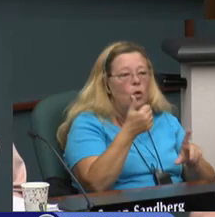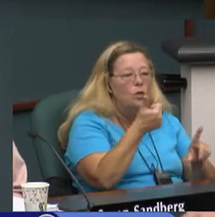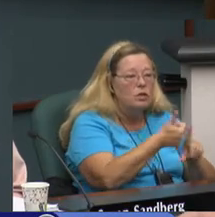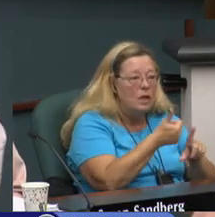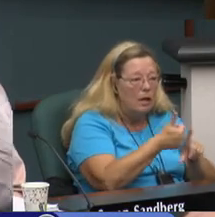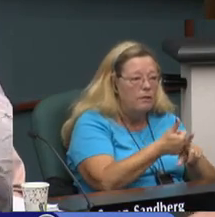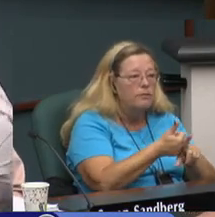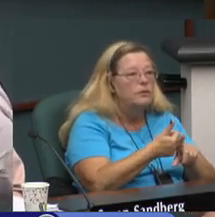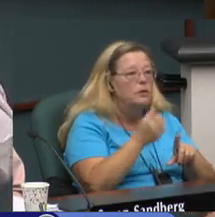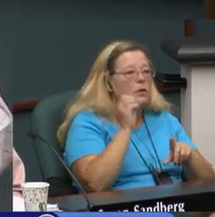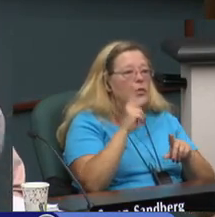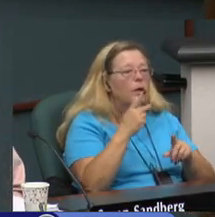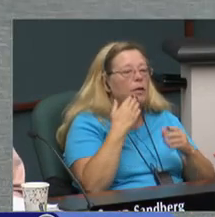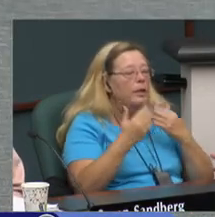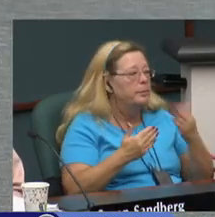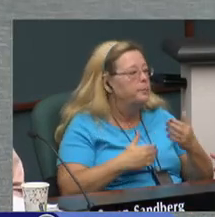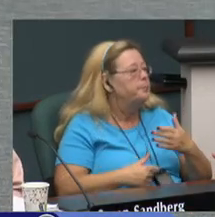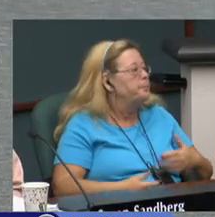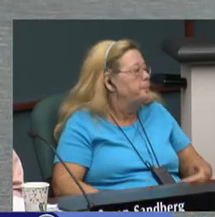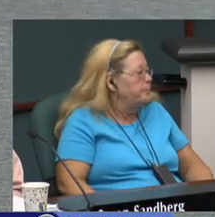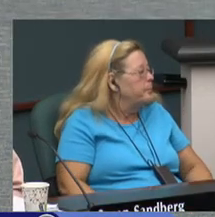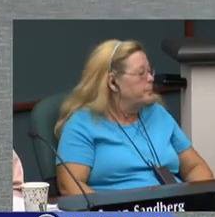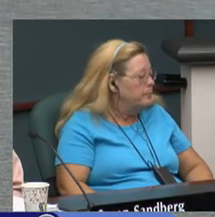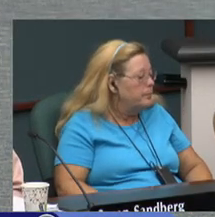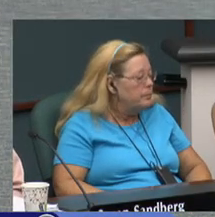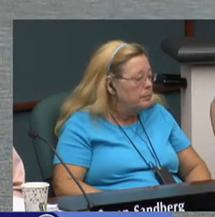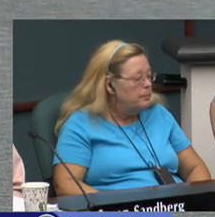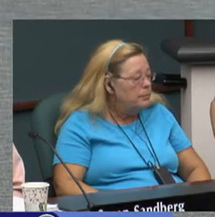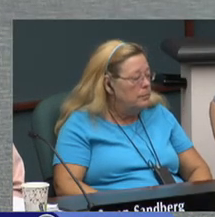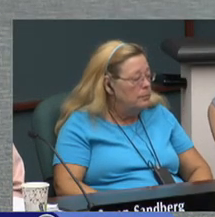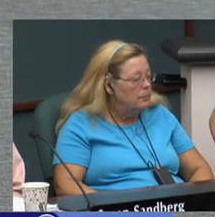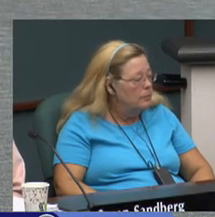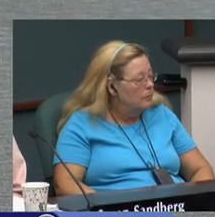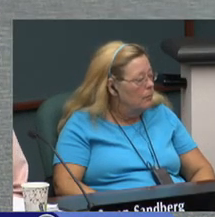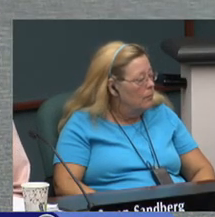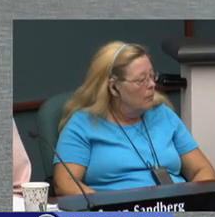okay thank you their first-round questions seeing none